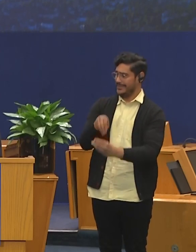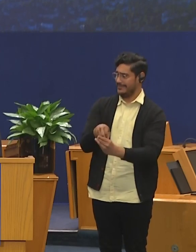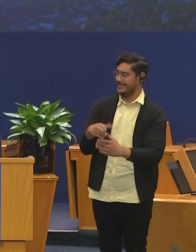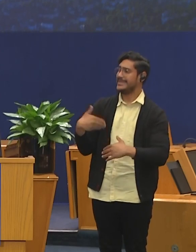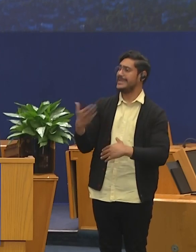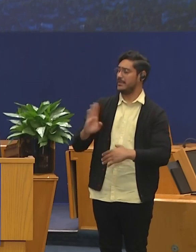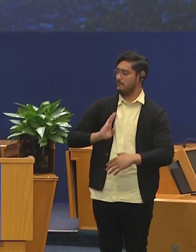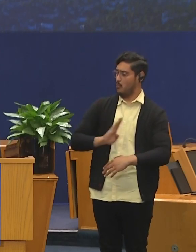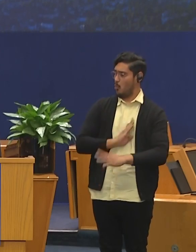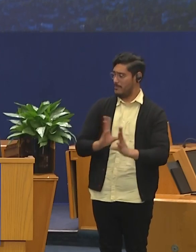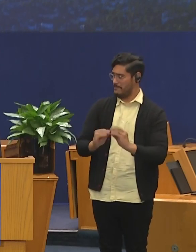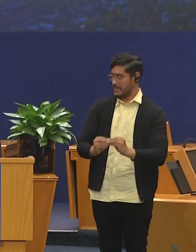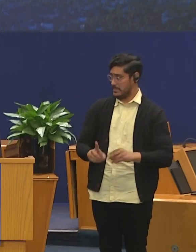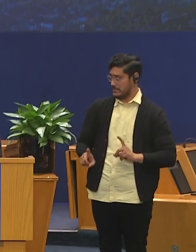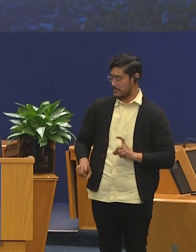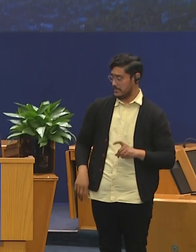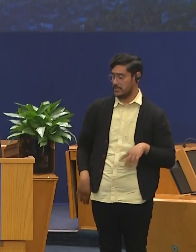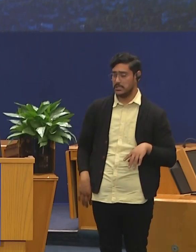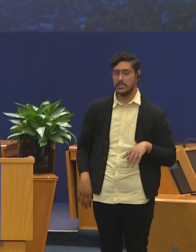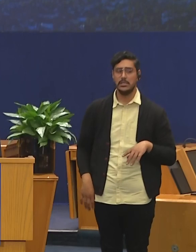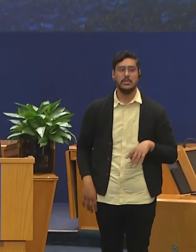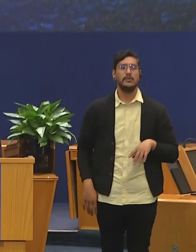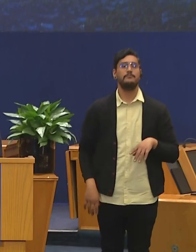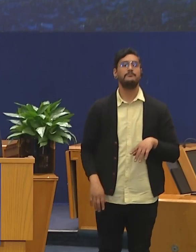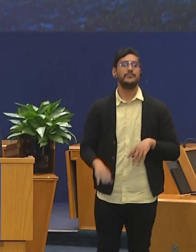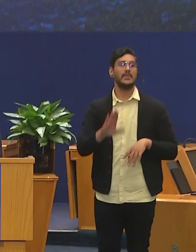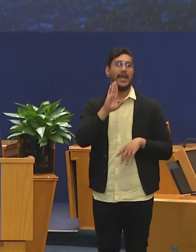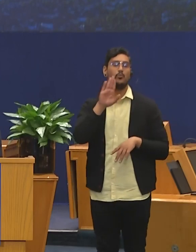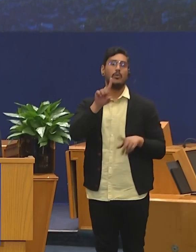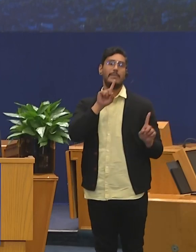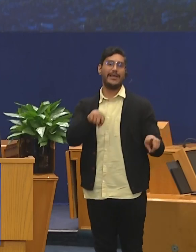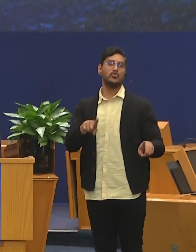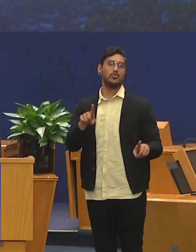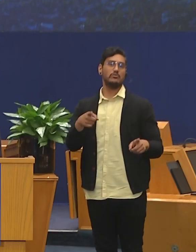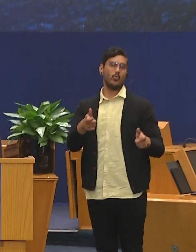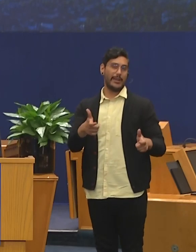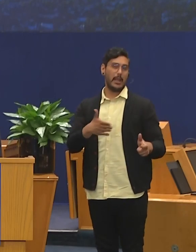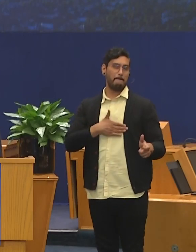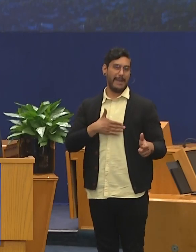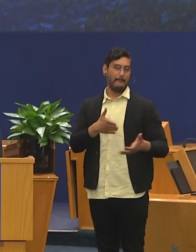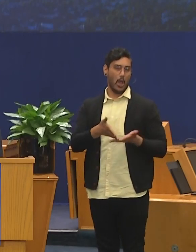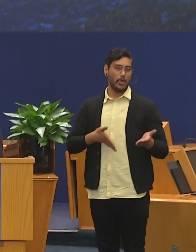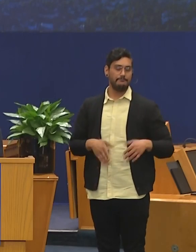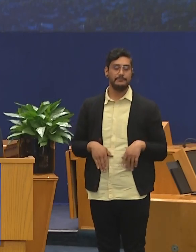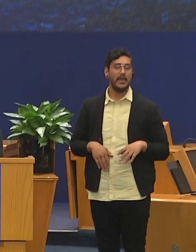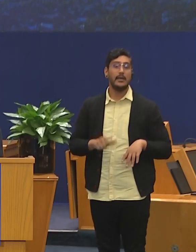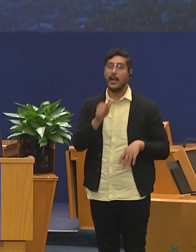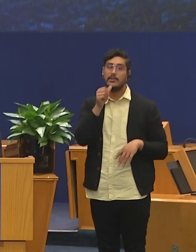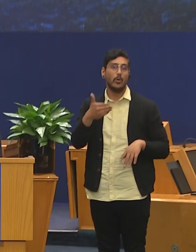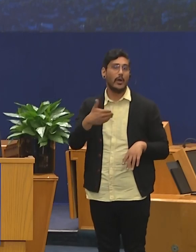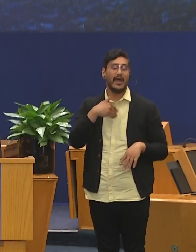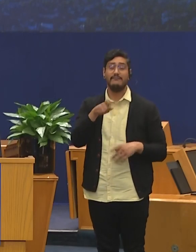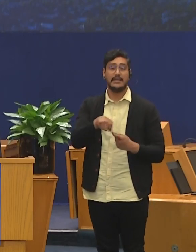THE NEXT BOARD MEETING? THANK YOU. THANKS A LOT. I WILL GO THROUGH FAIRLY QUICKLY